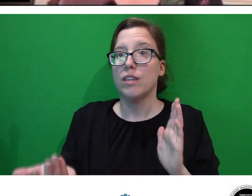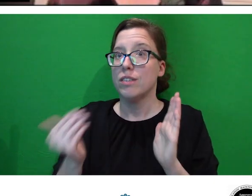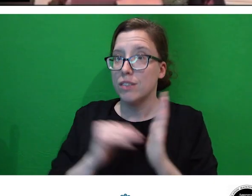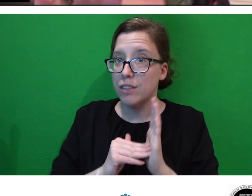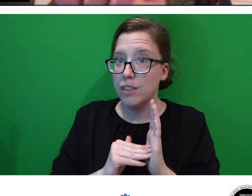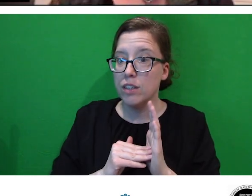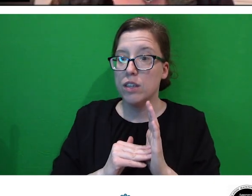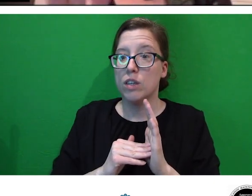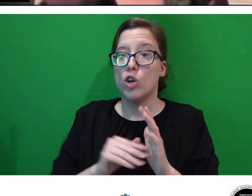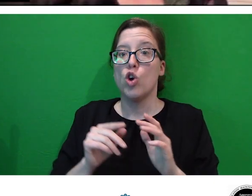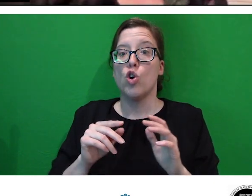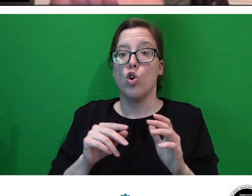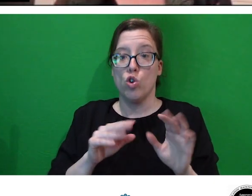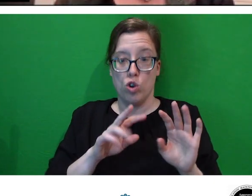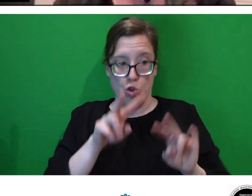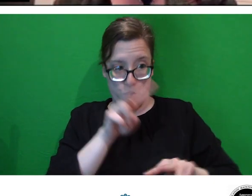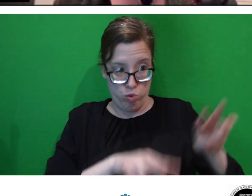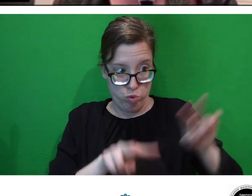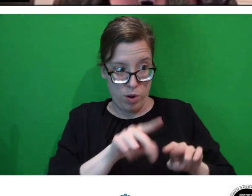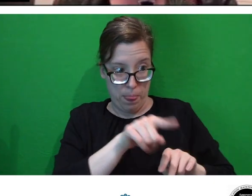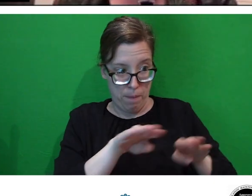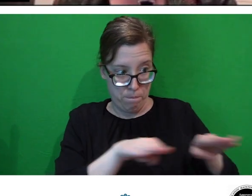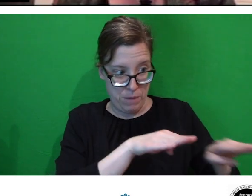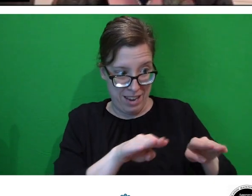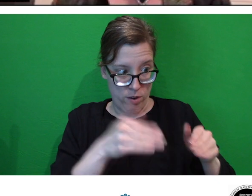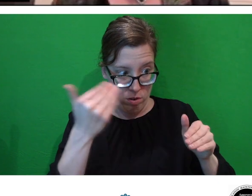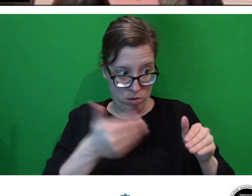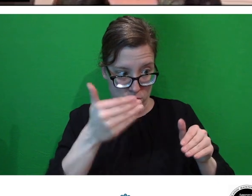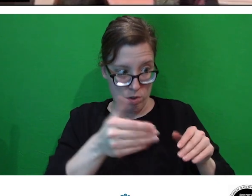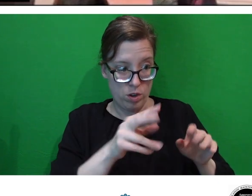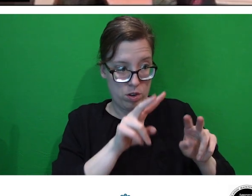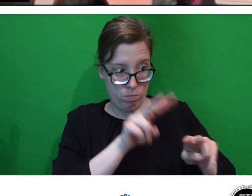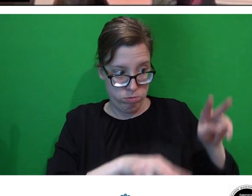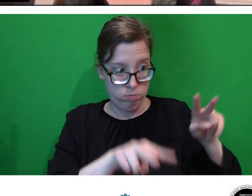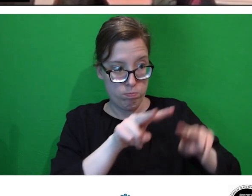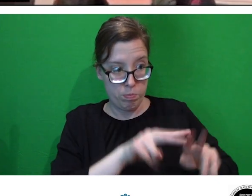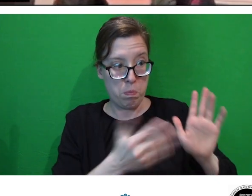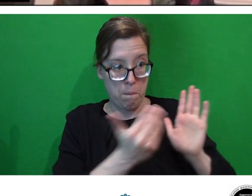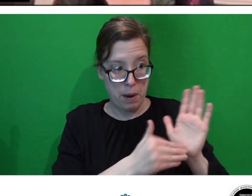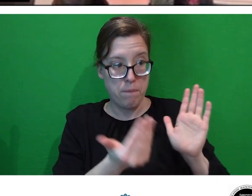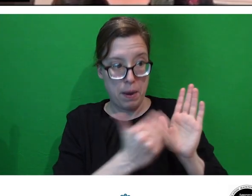But it's behavior that is communicative. And here it is again, folks.